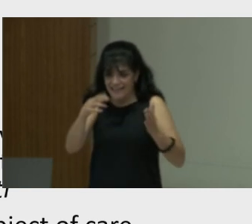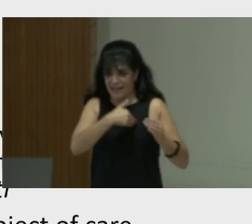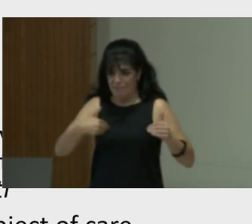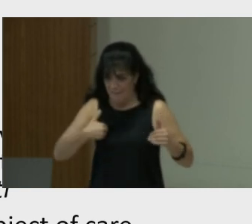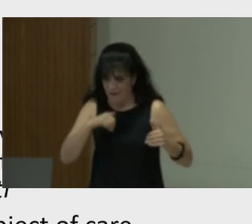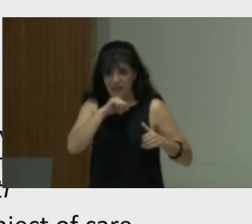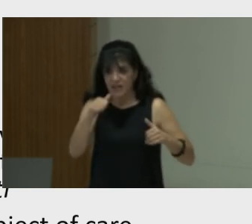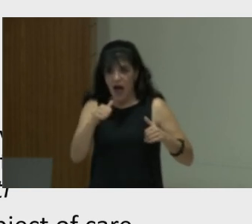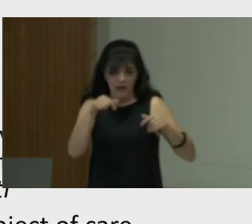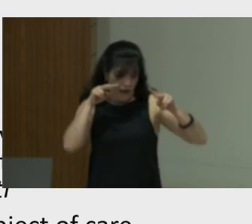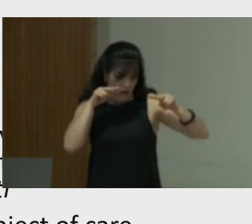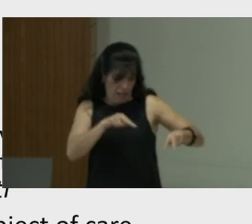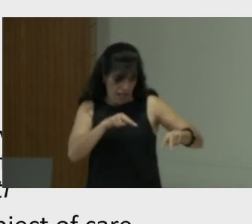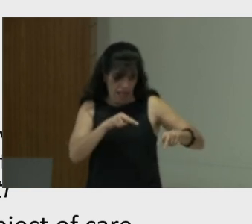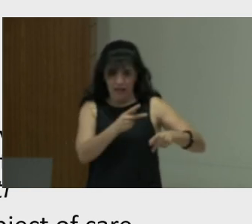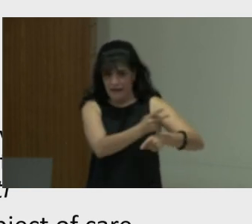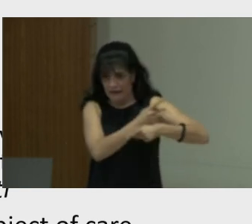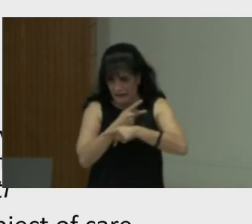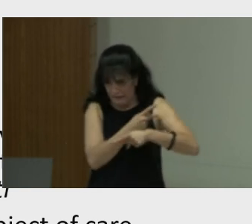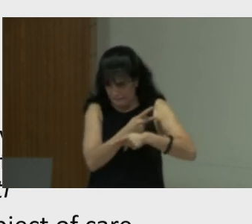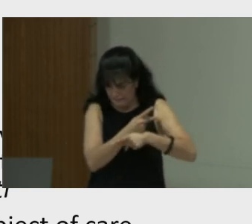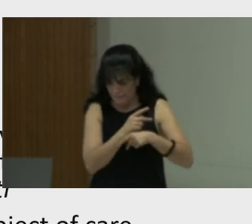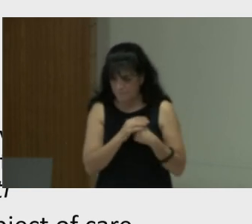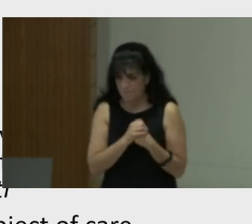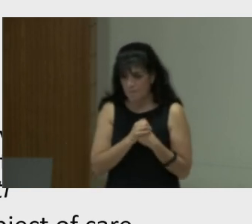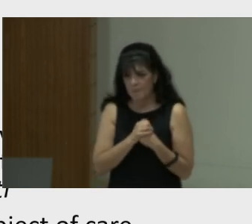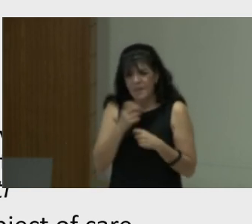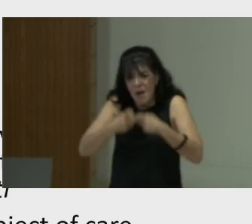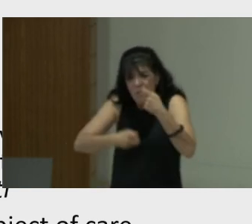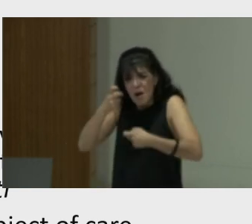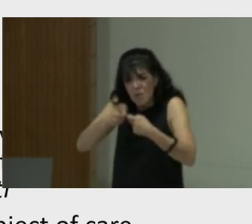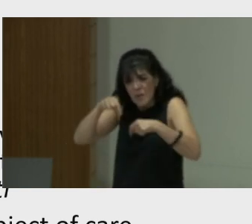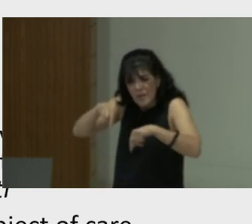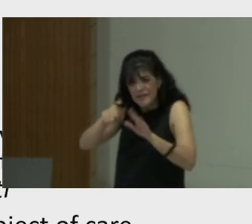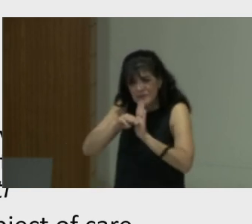I'm going to suggest that the problem with this model is that it doesn't recognise